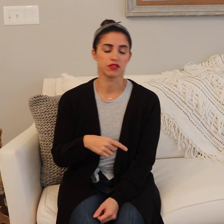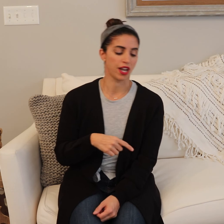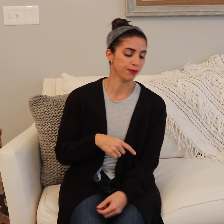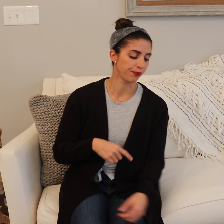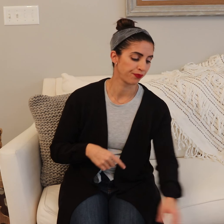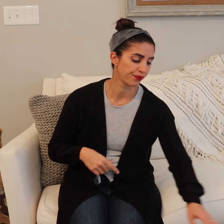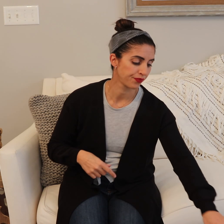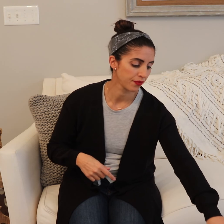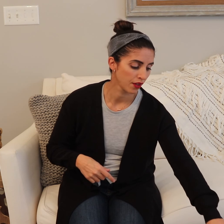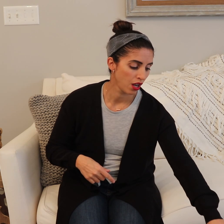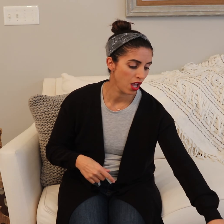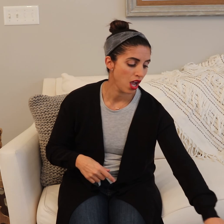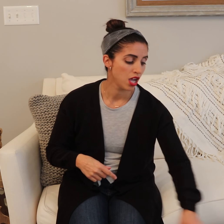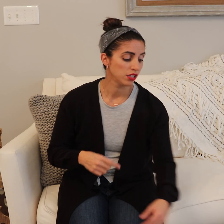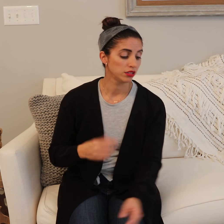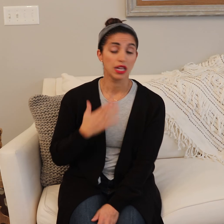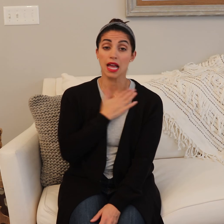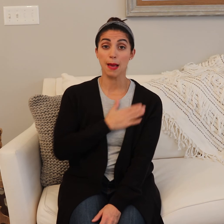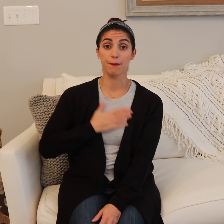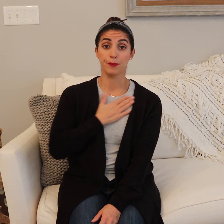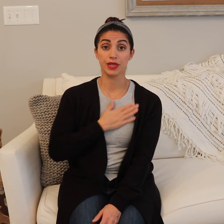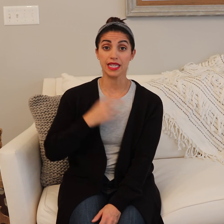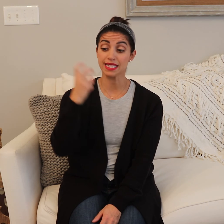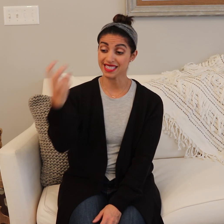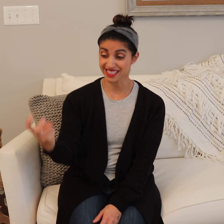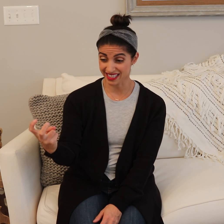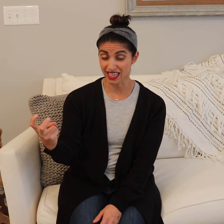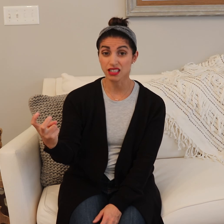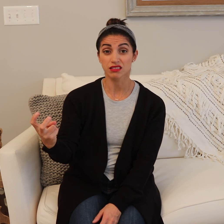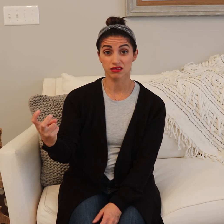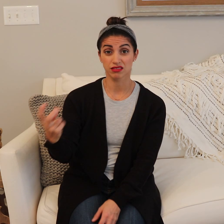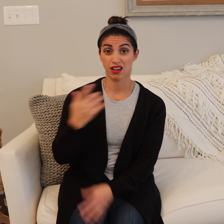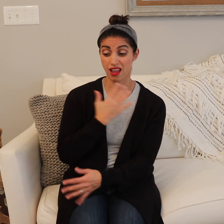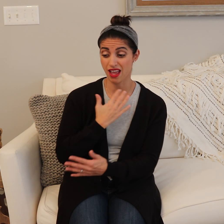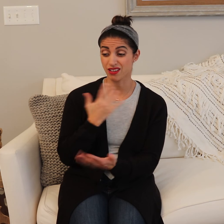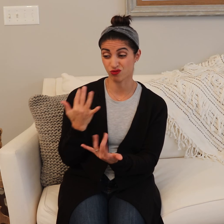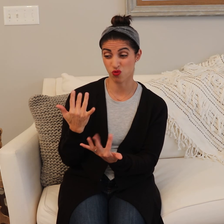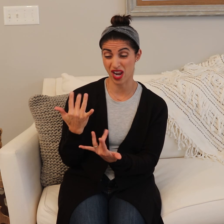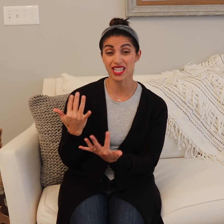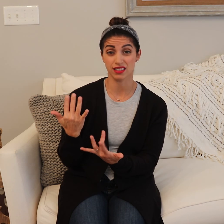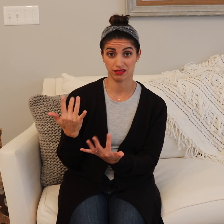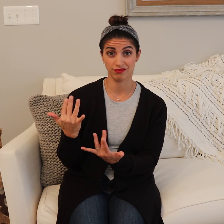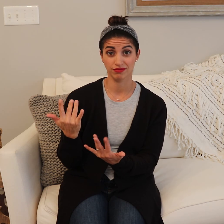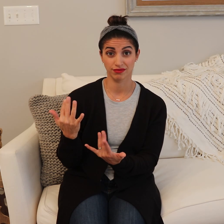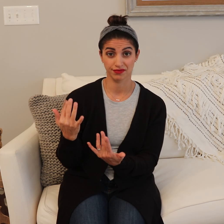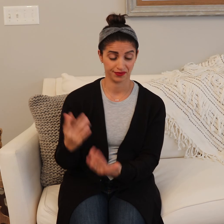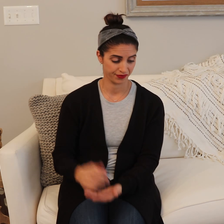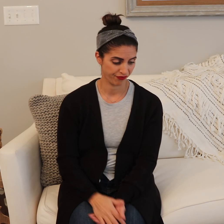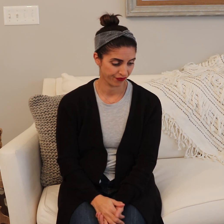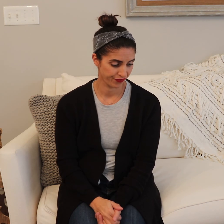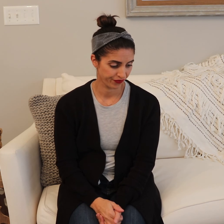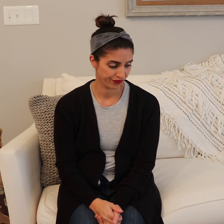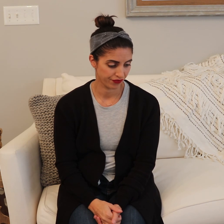Ok? Please sit and wait